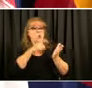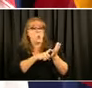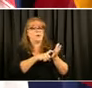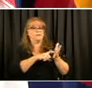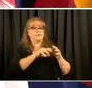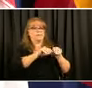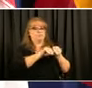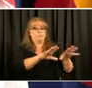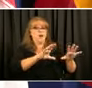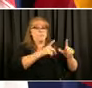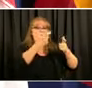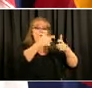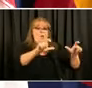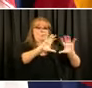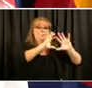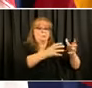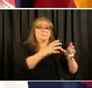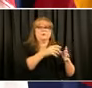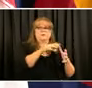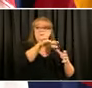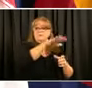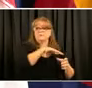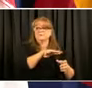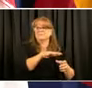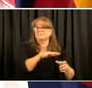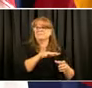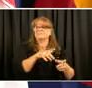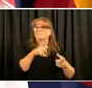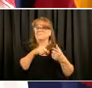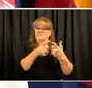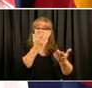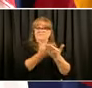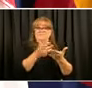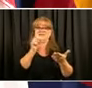occurring in all of those settings in the outbreaks that we've seen in the state so far in